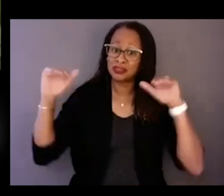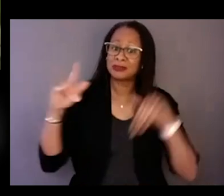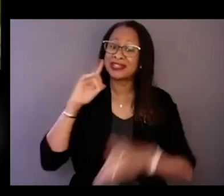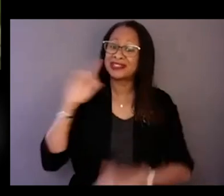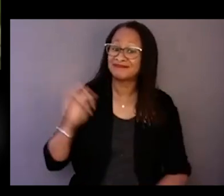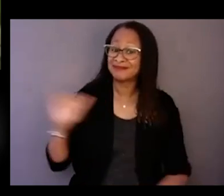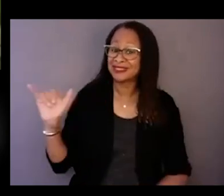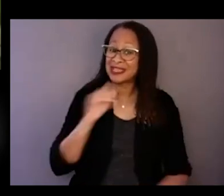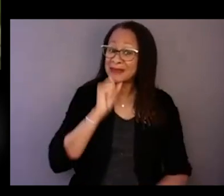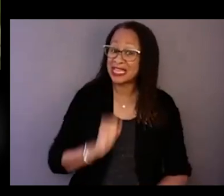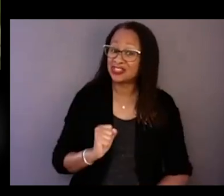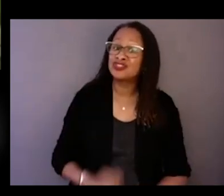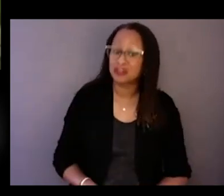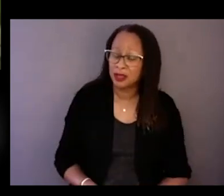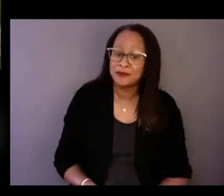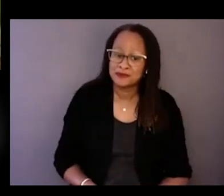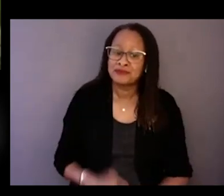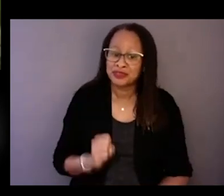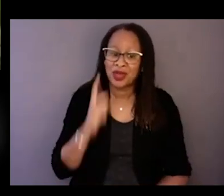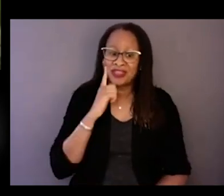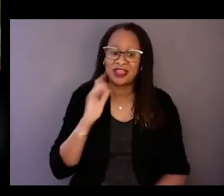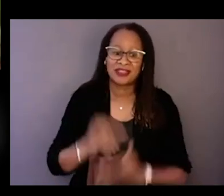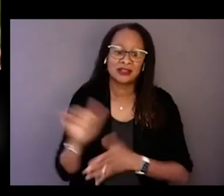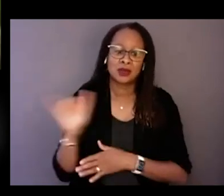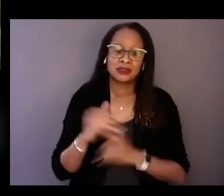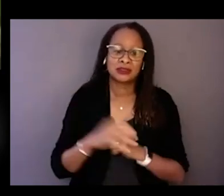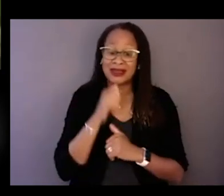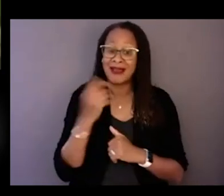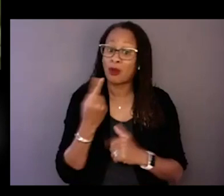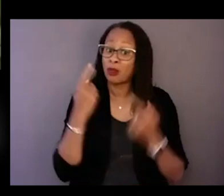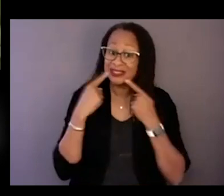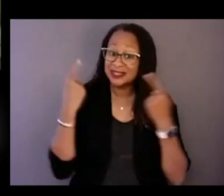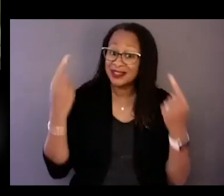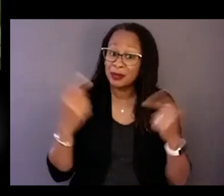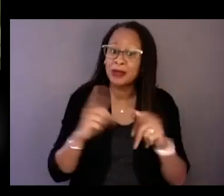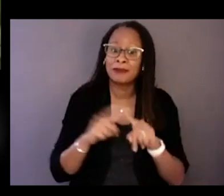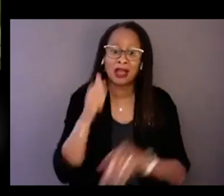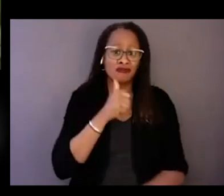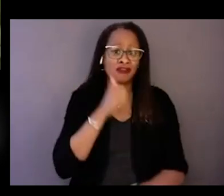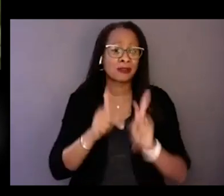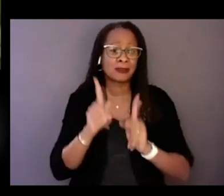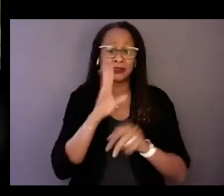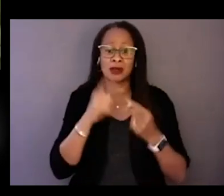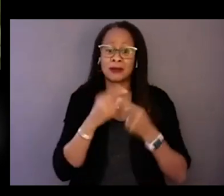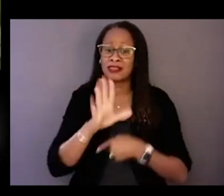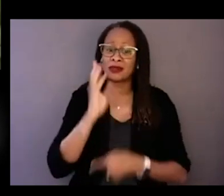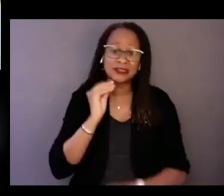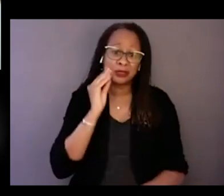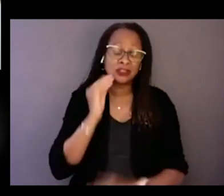So I think that's also a lot of, not only celebrities but regular people are talking about their experiences.